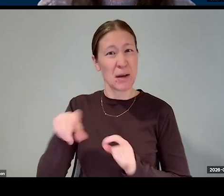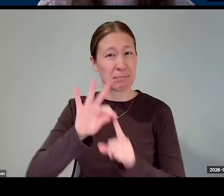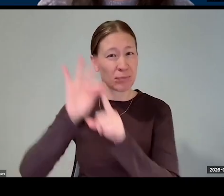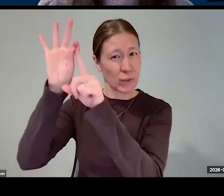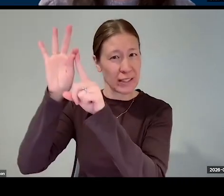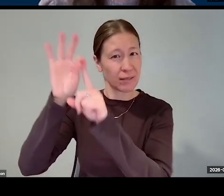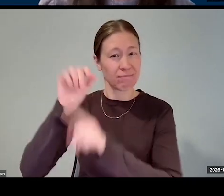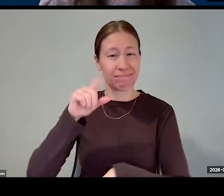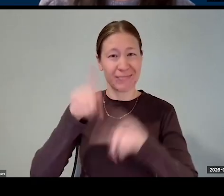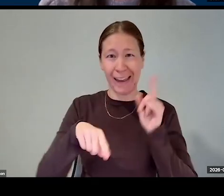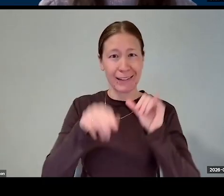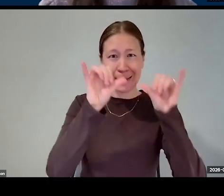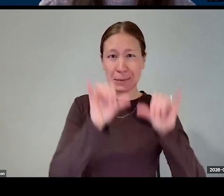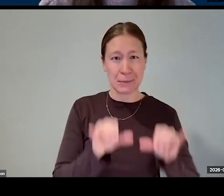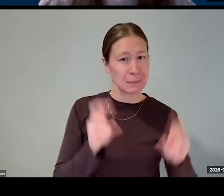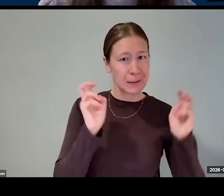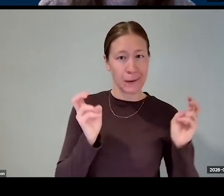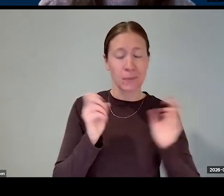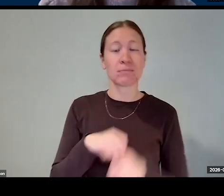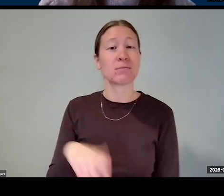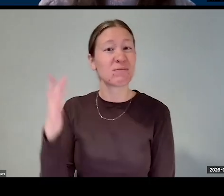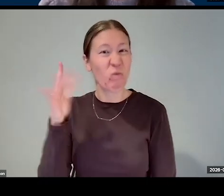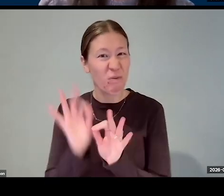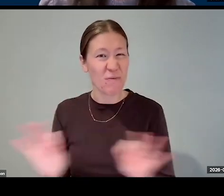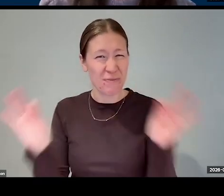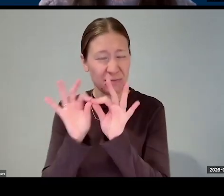because if someone that is using assistive technology,